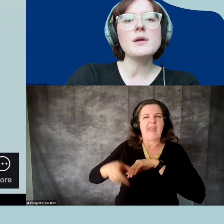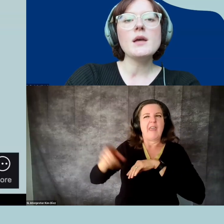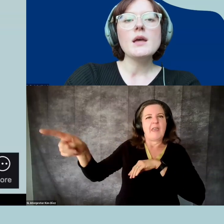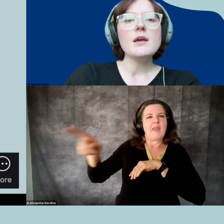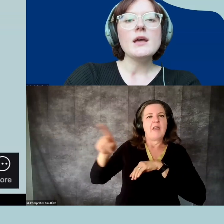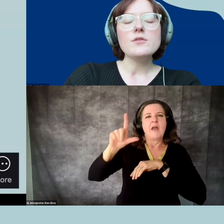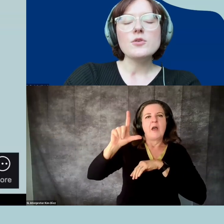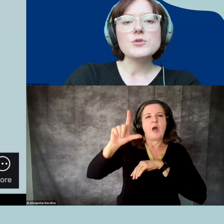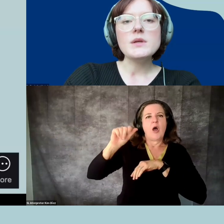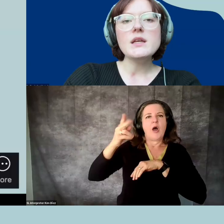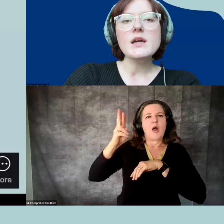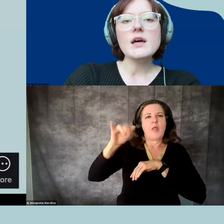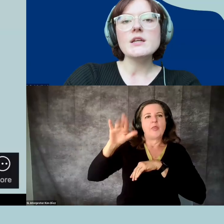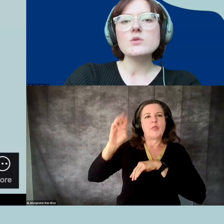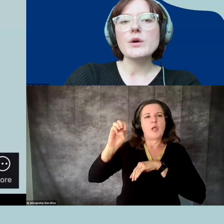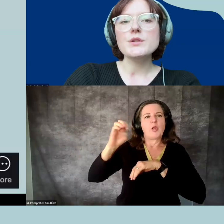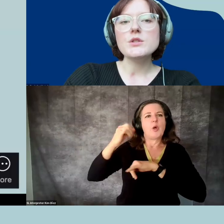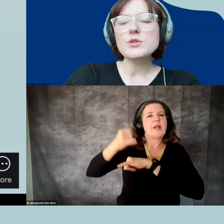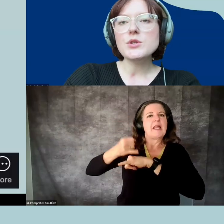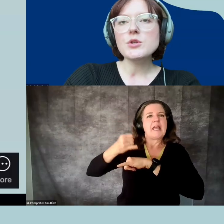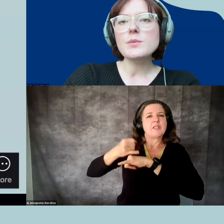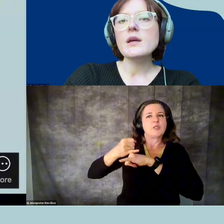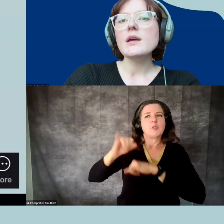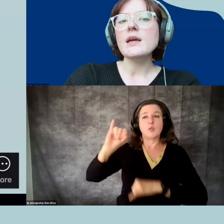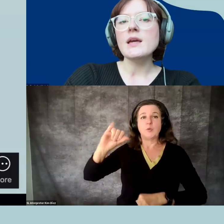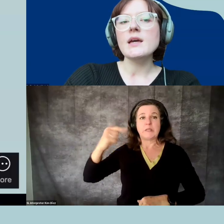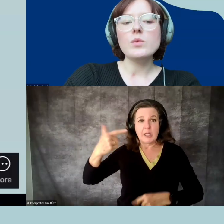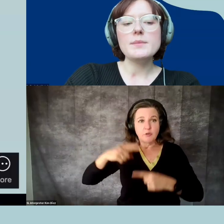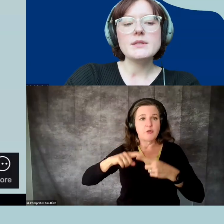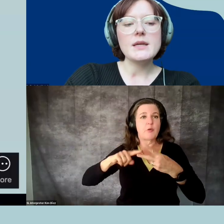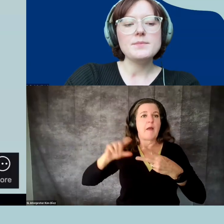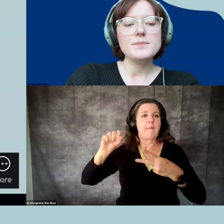and social media, as well as YouTube and website.